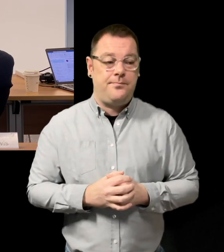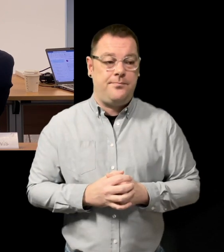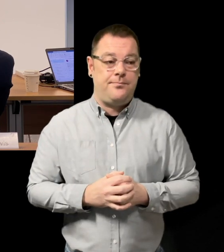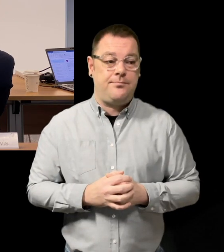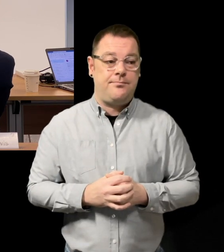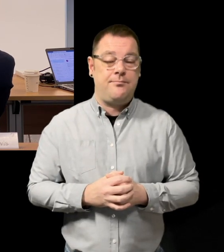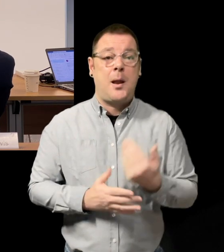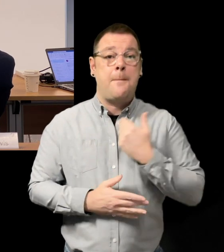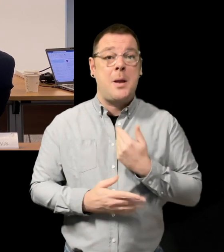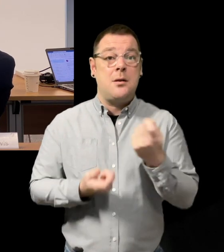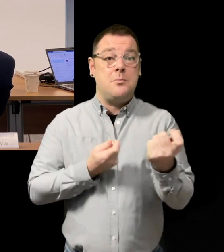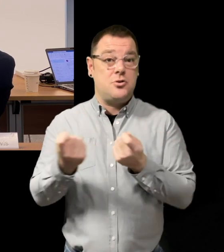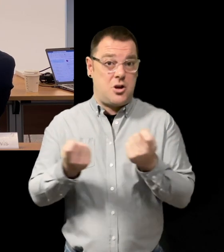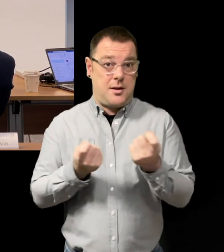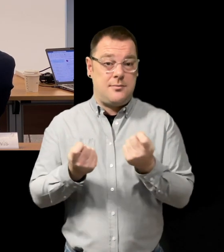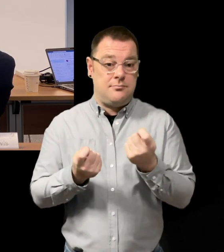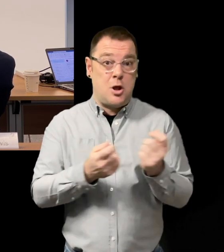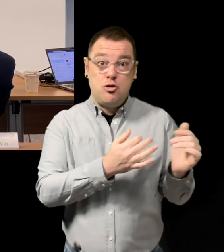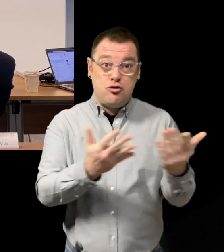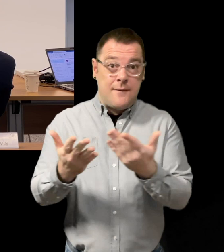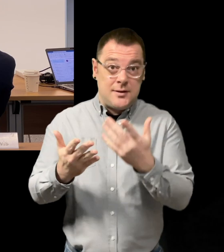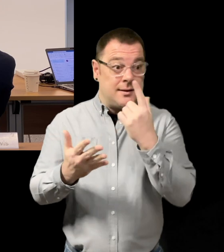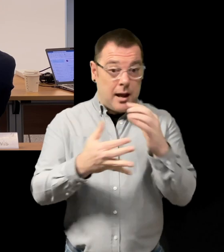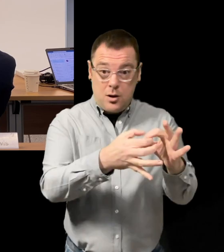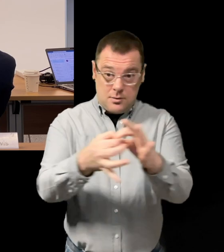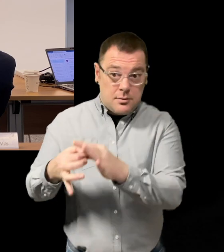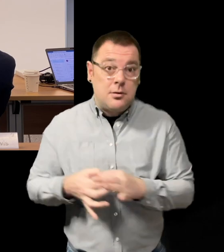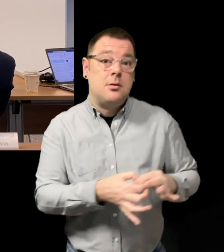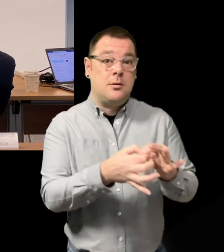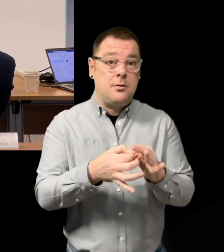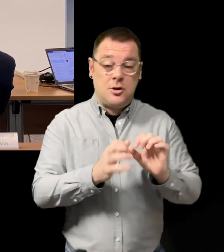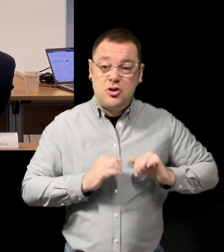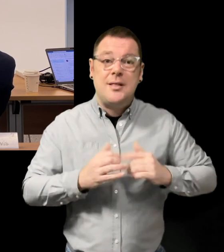Madam Chair, our services can work together to deliver Surrey’s priorities.